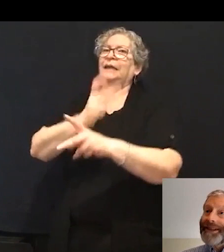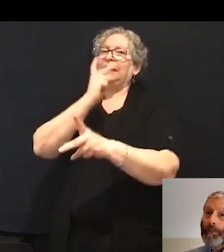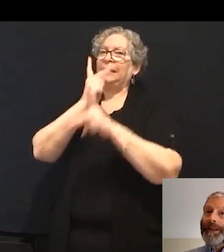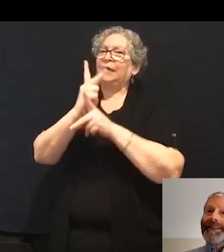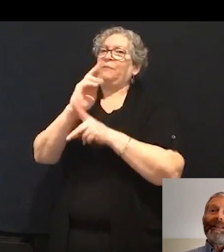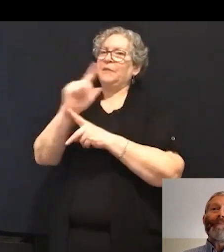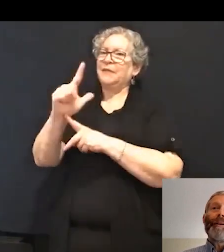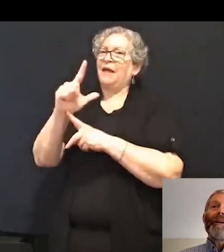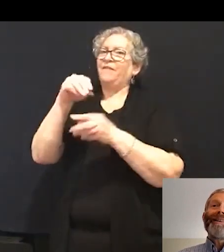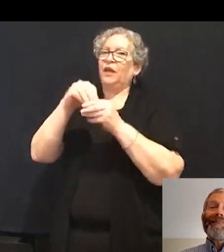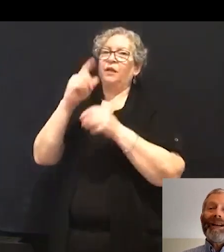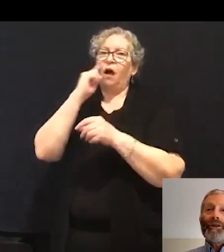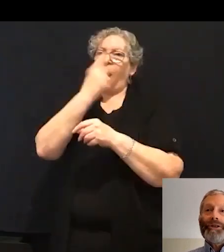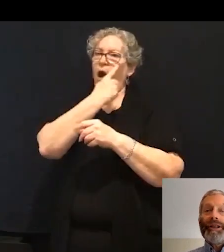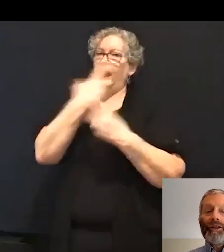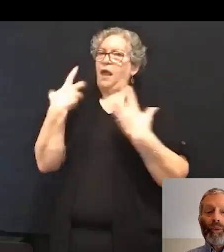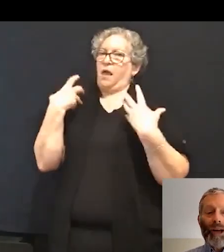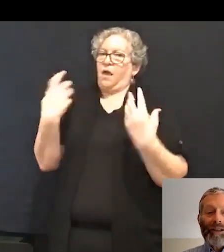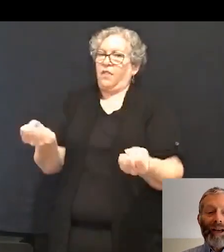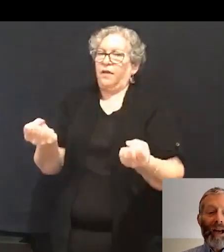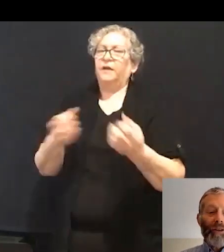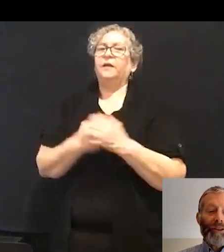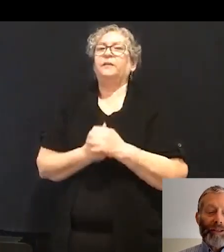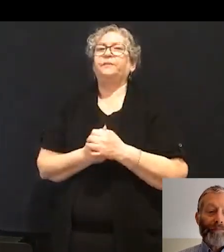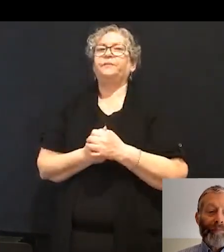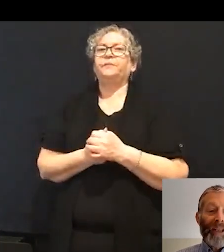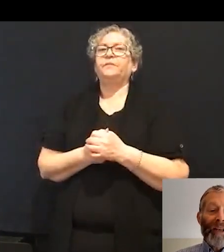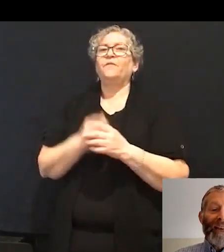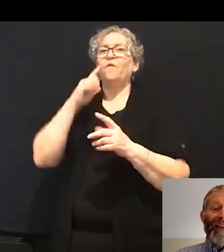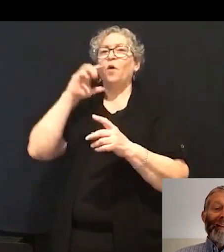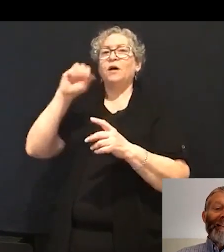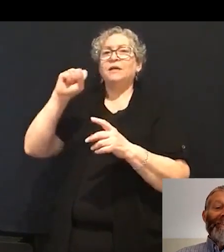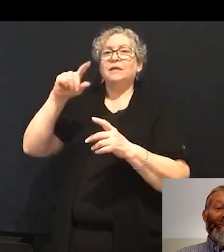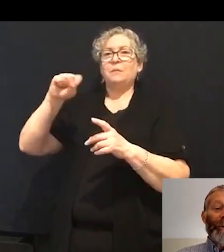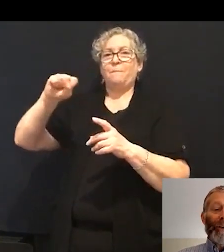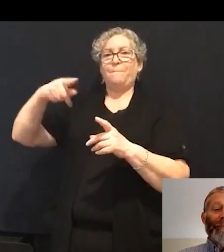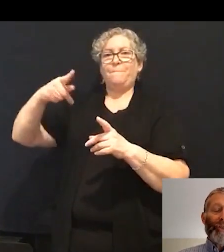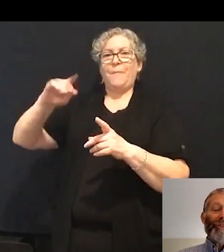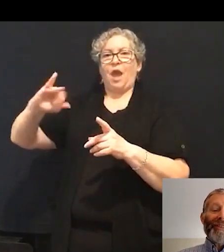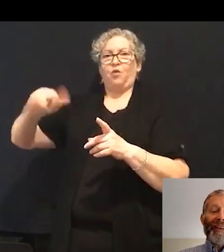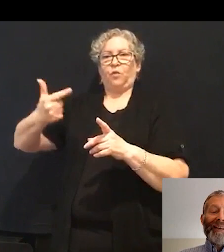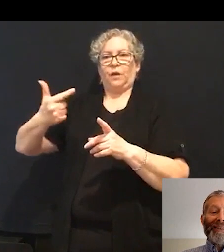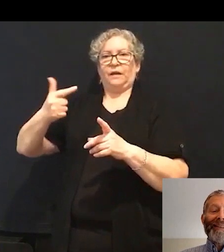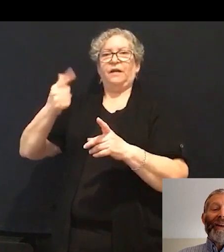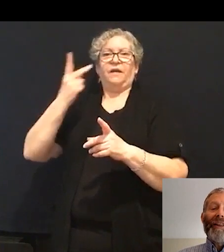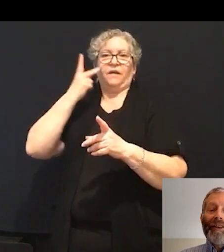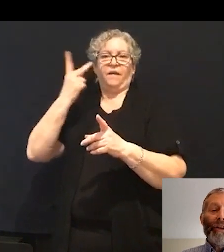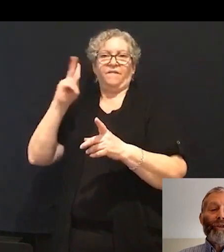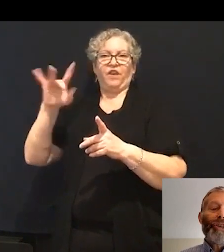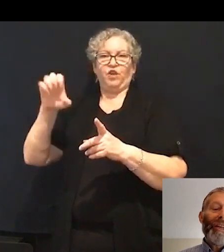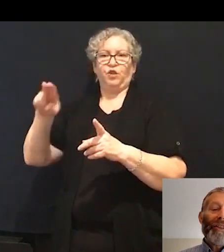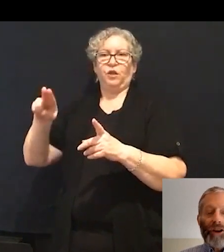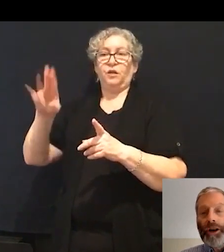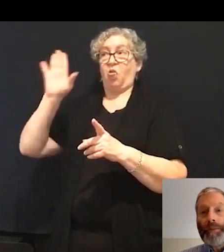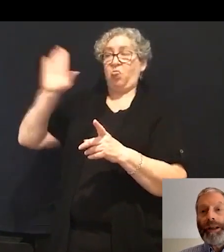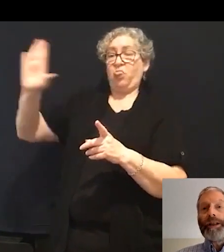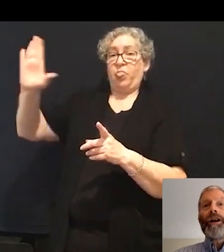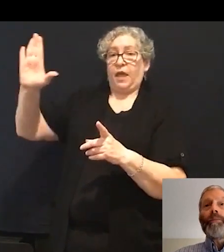that's helping keep cells in the retina healthy. And in SparingVision's case, their gene therapy